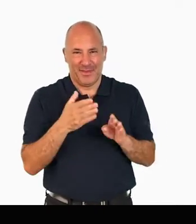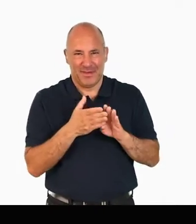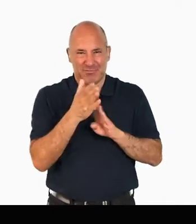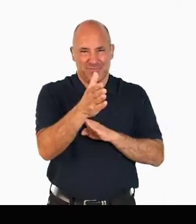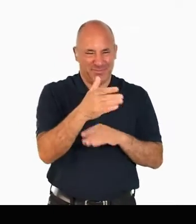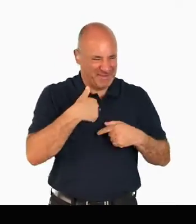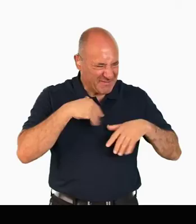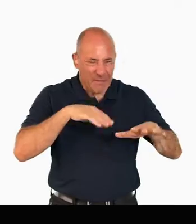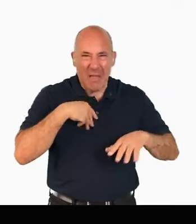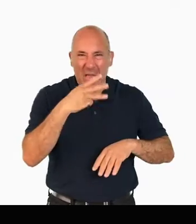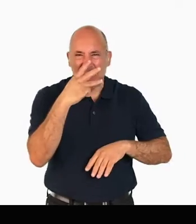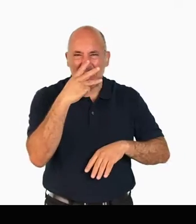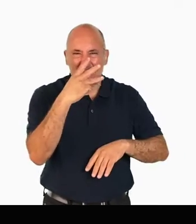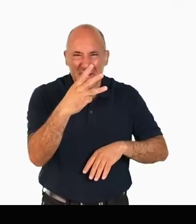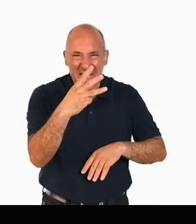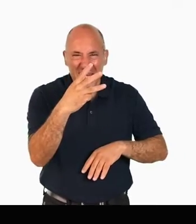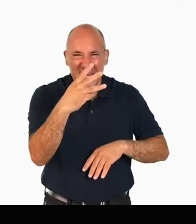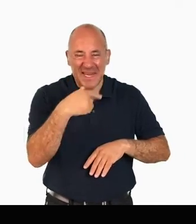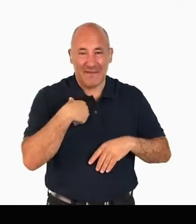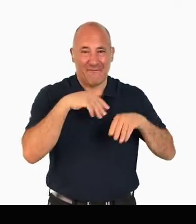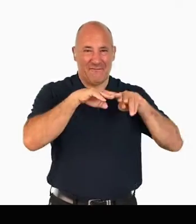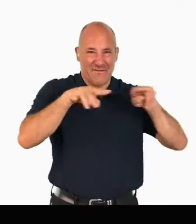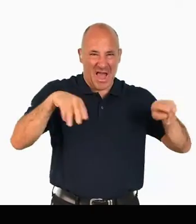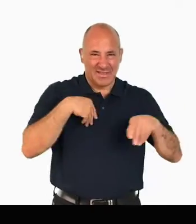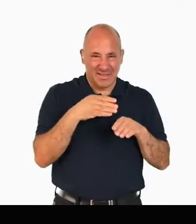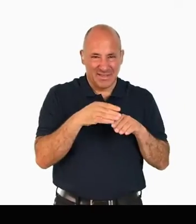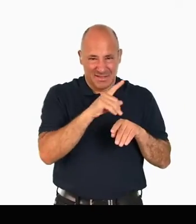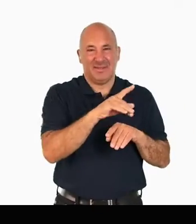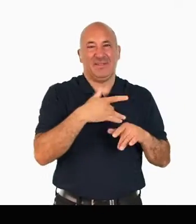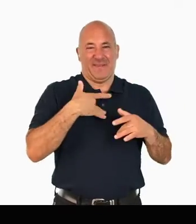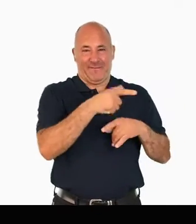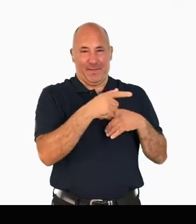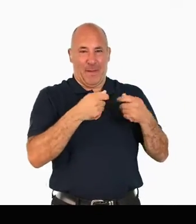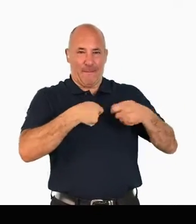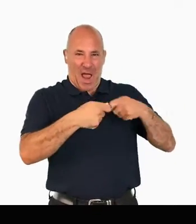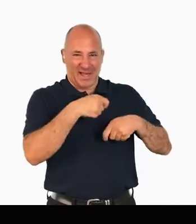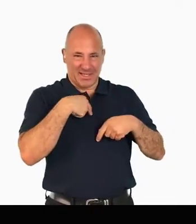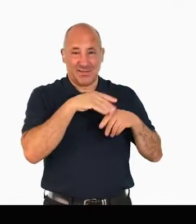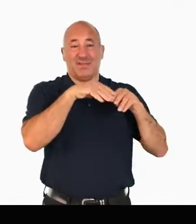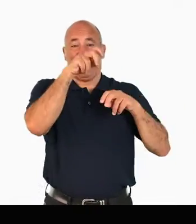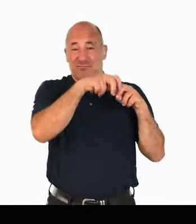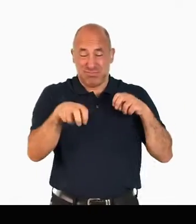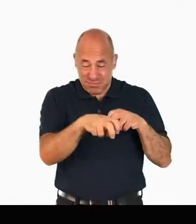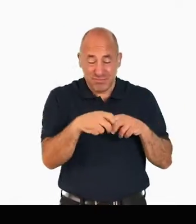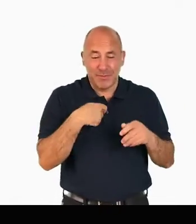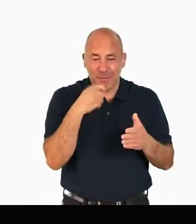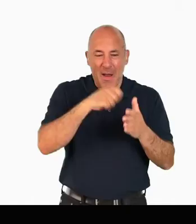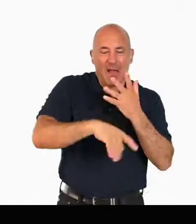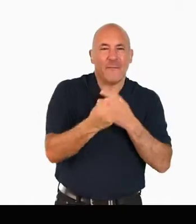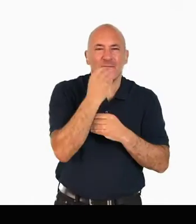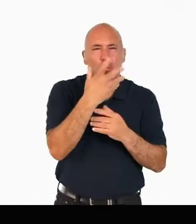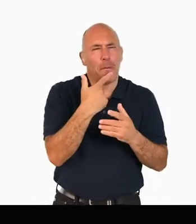maybe three - he used to take me from the flat where he lived to the market and would get something tasty to eat. And I just